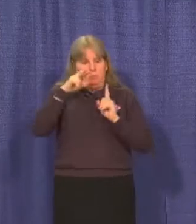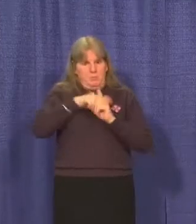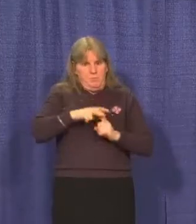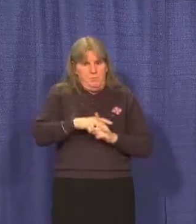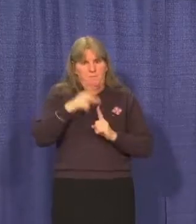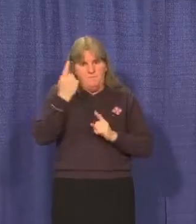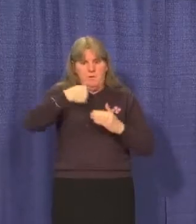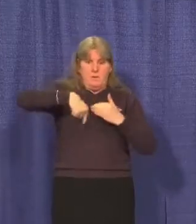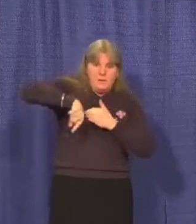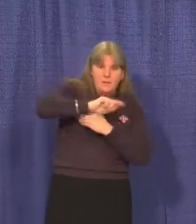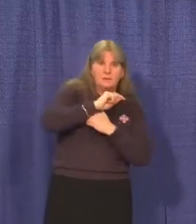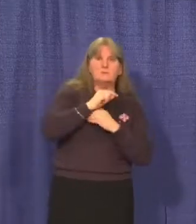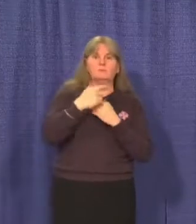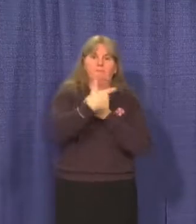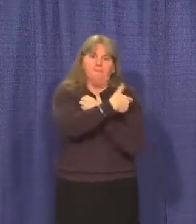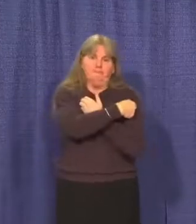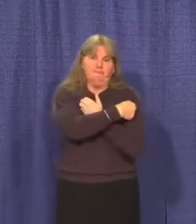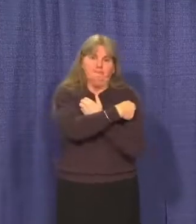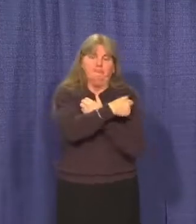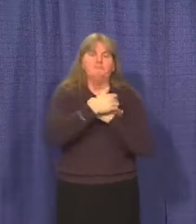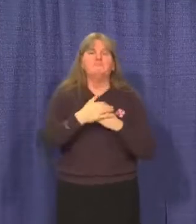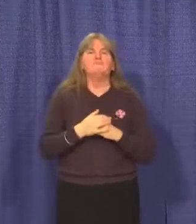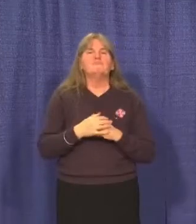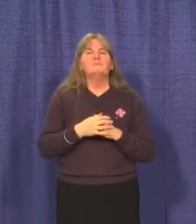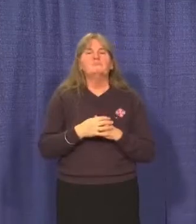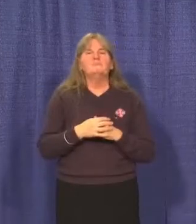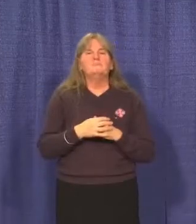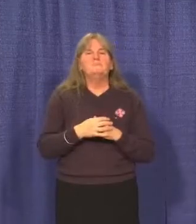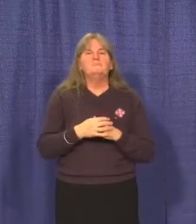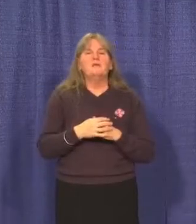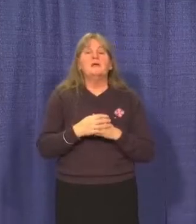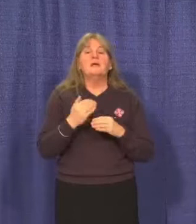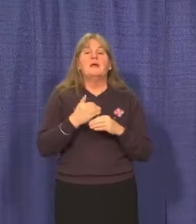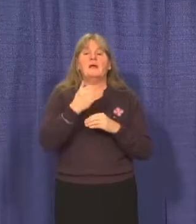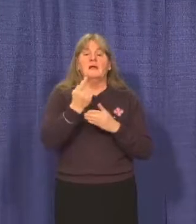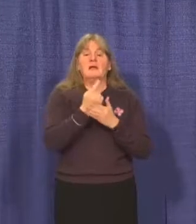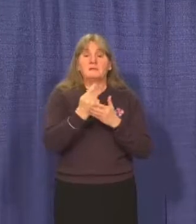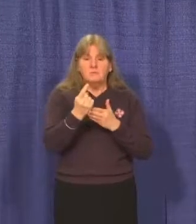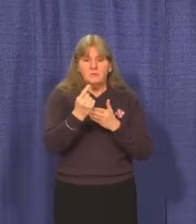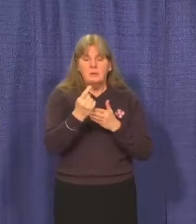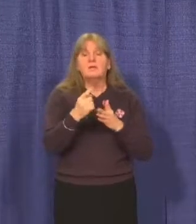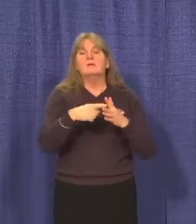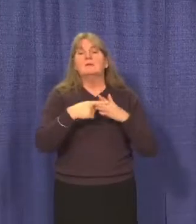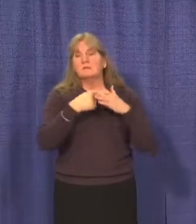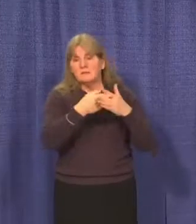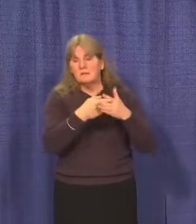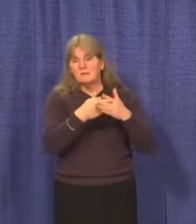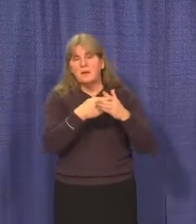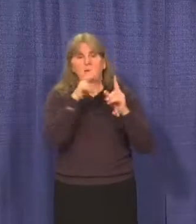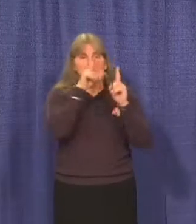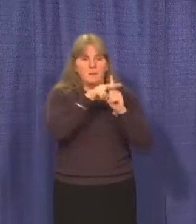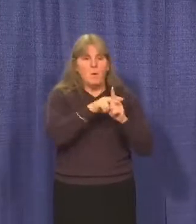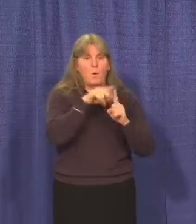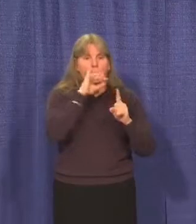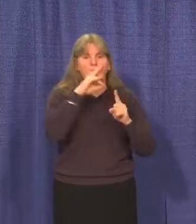contact with COVID-19 patients. And next week, older adults starting with 70 years and older